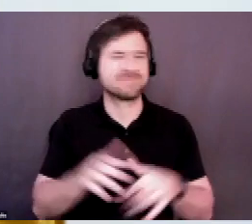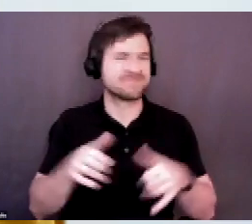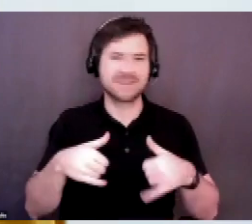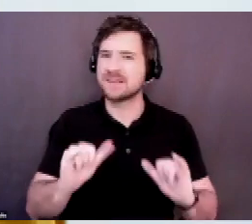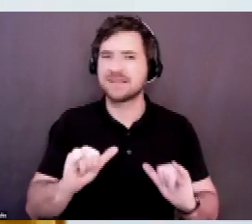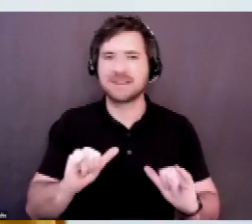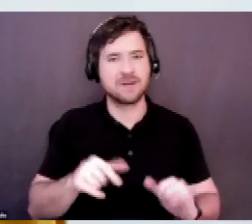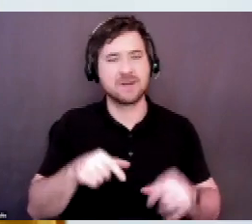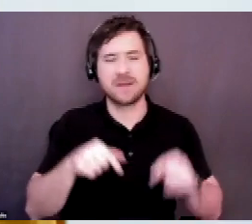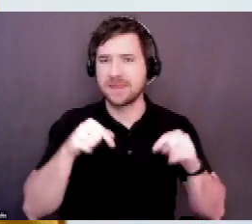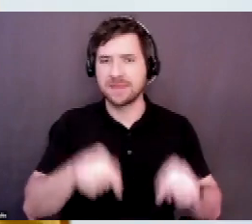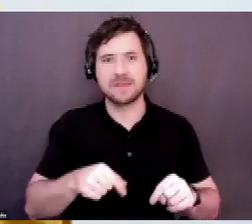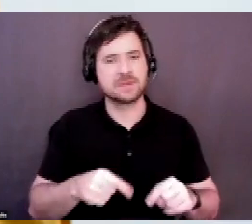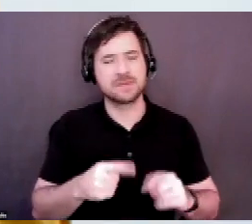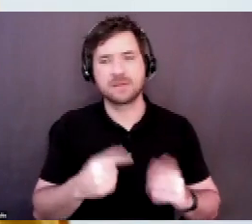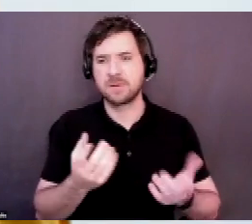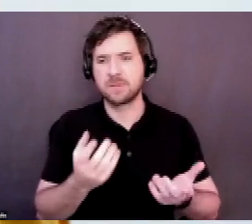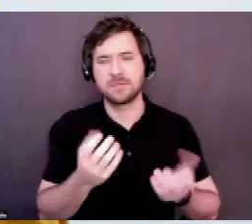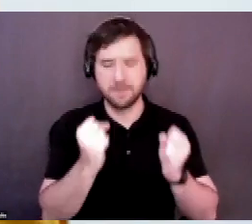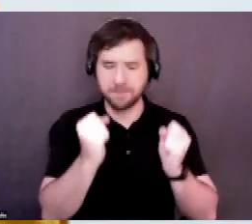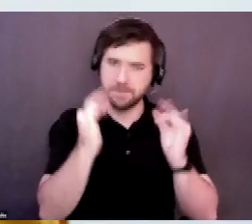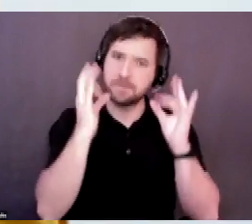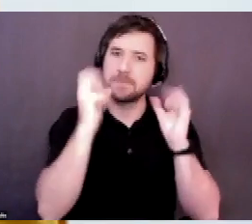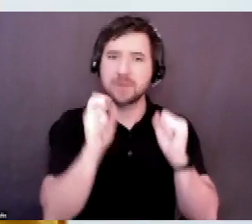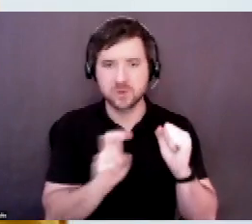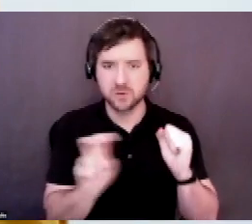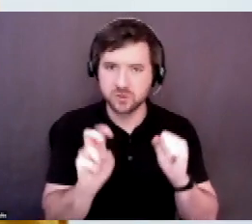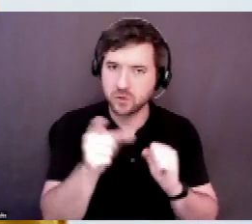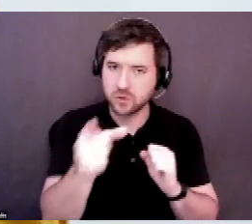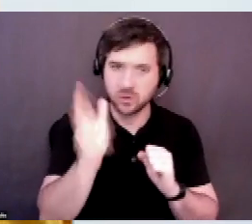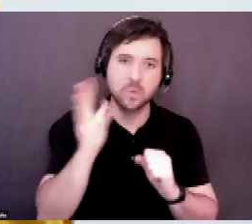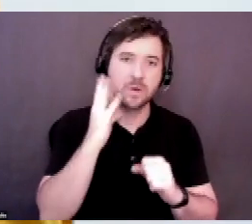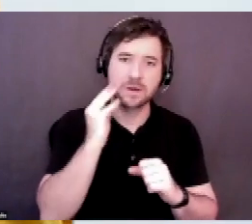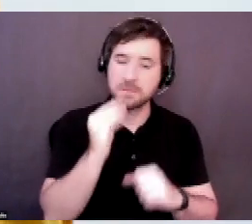take as a mom being pregnant.